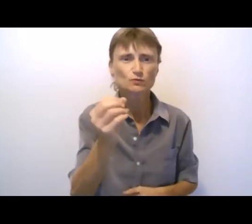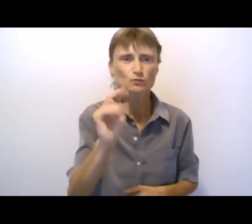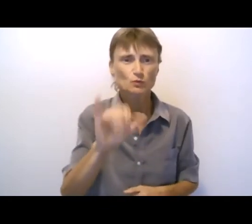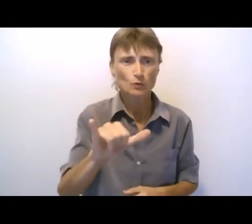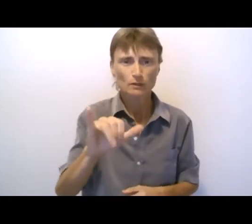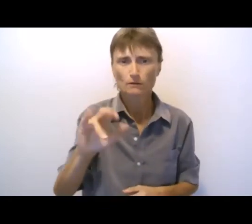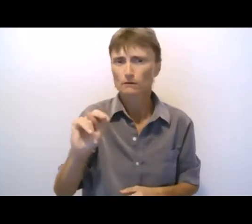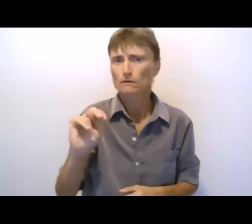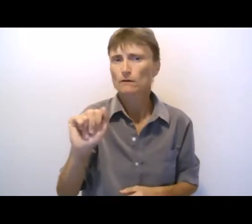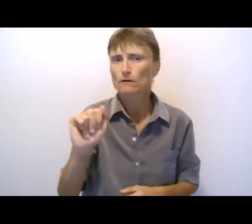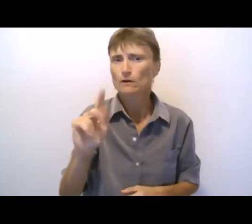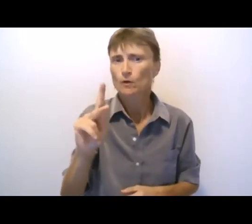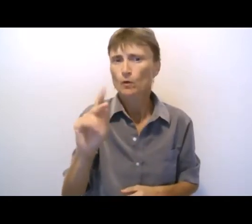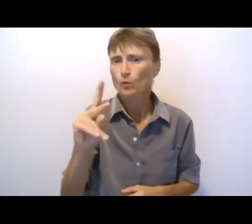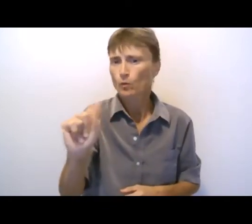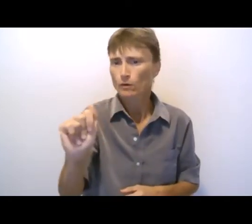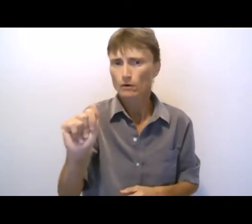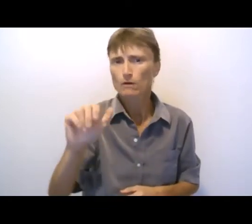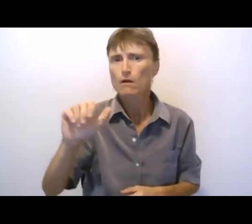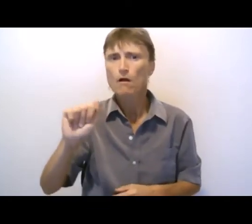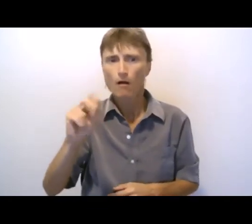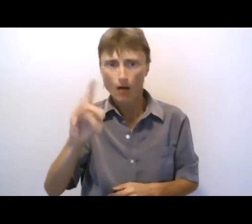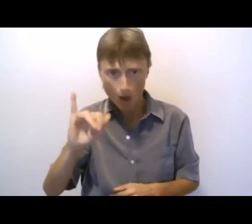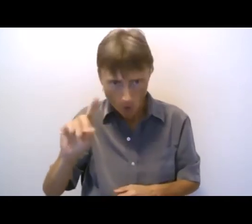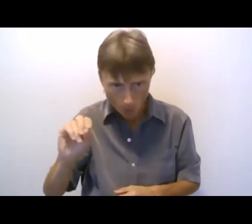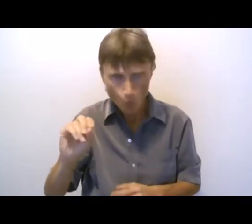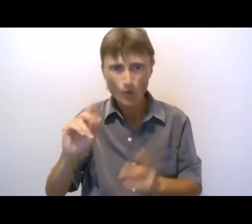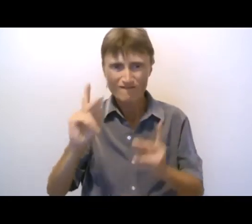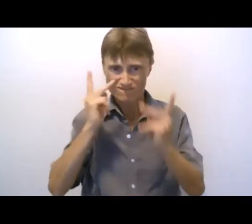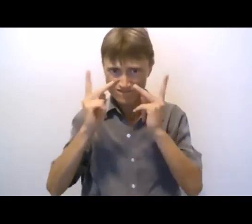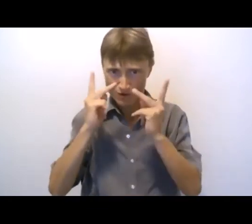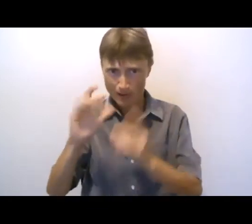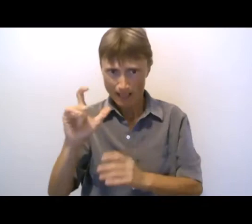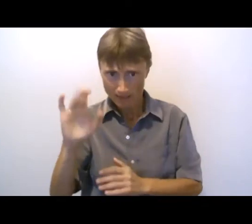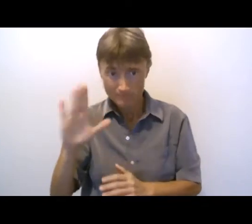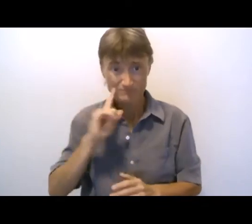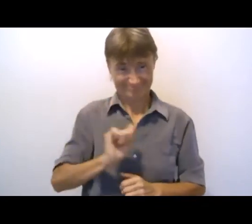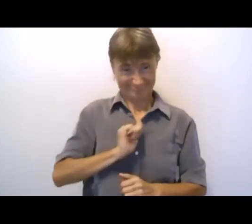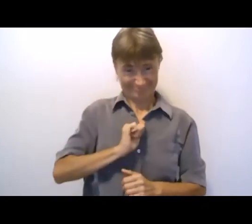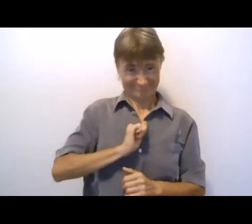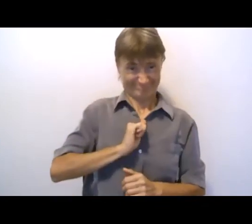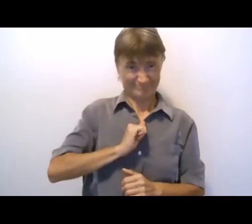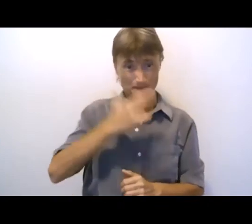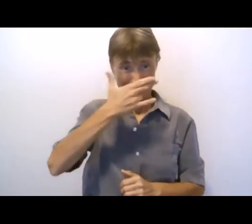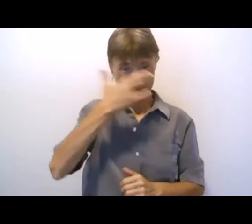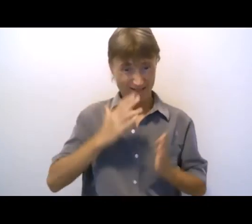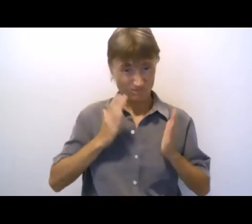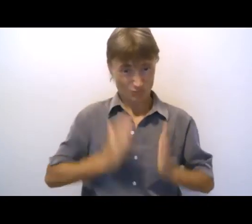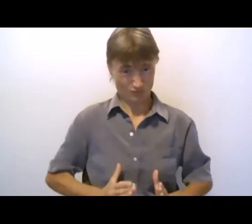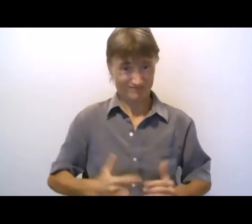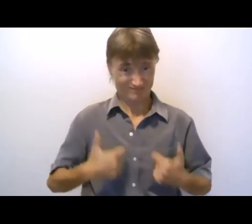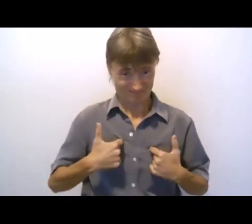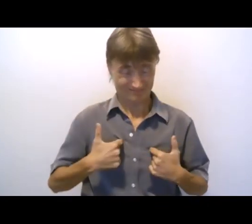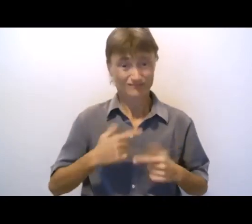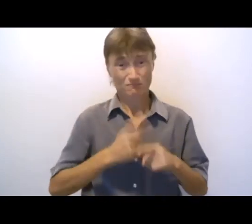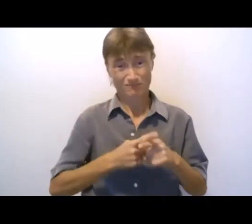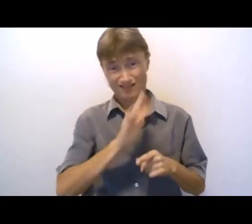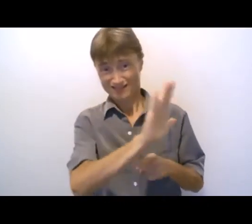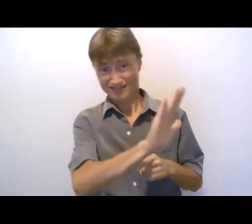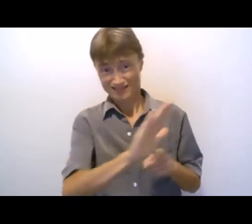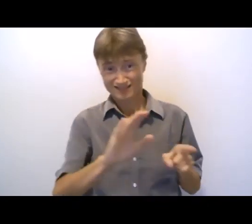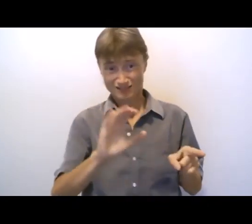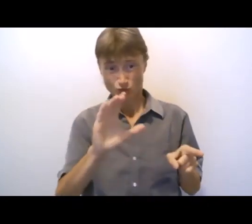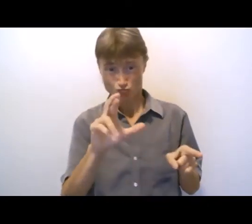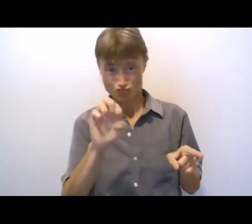So, we had me, a Blackfoot—the Stoney-Nakoda audio visual club and Seth from the Tsuut’ina